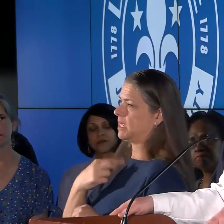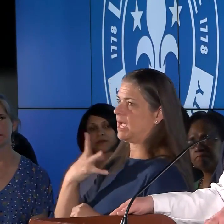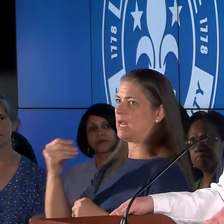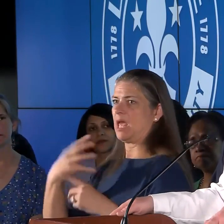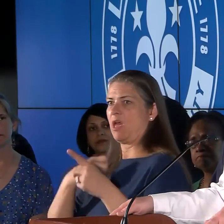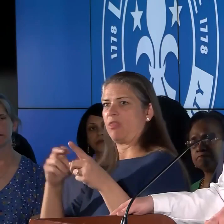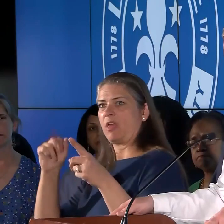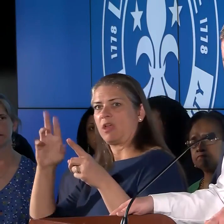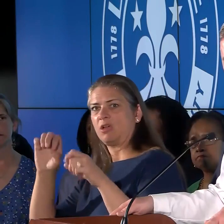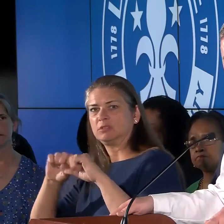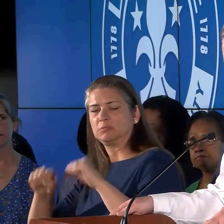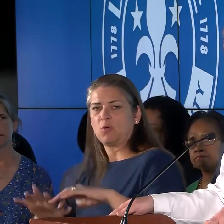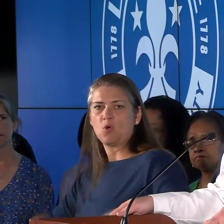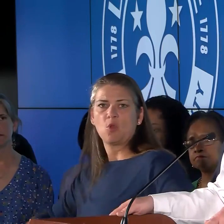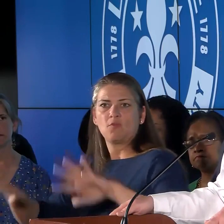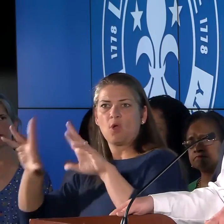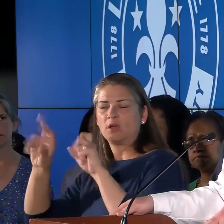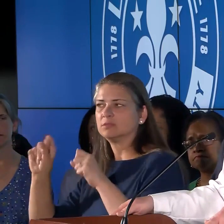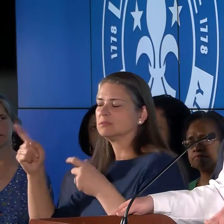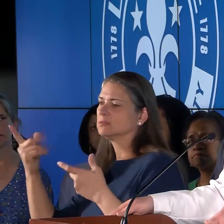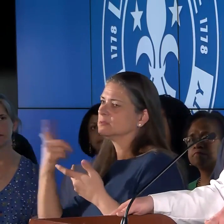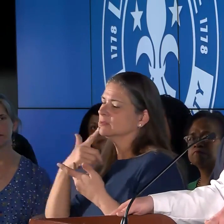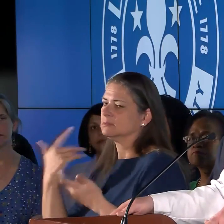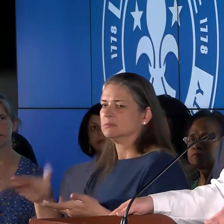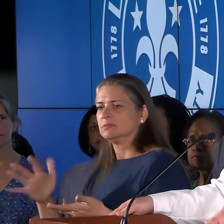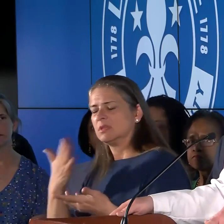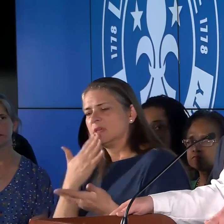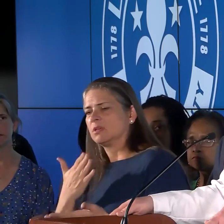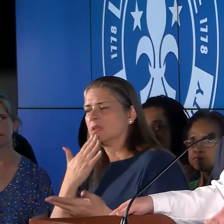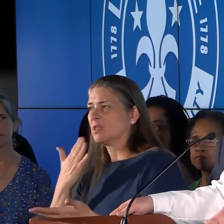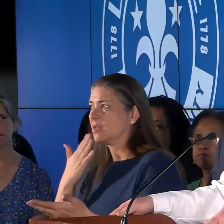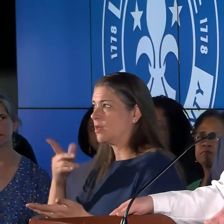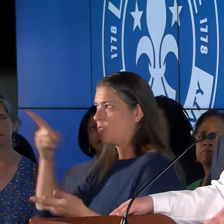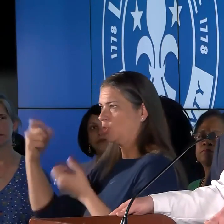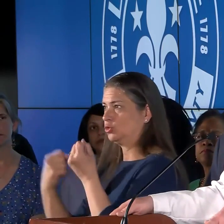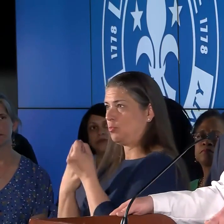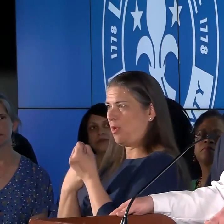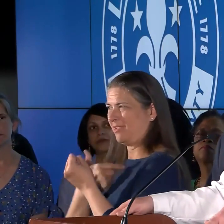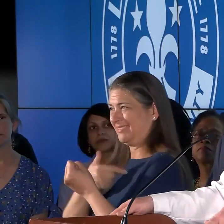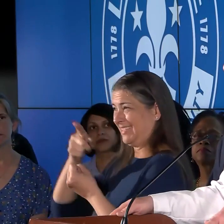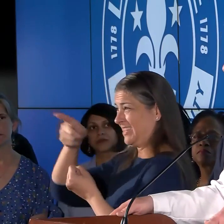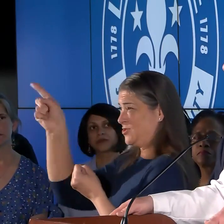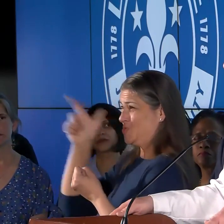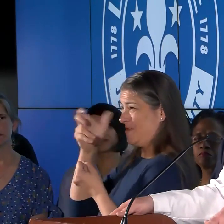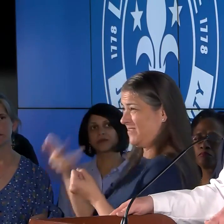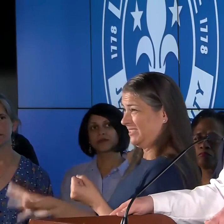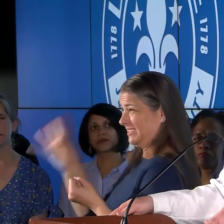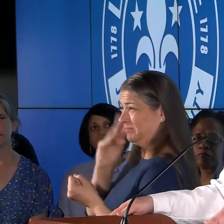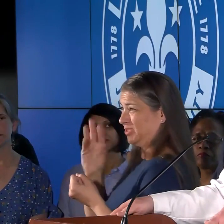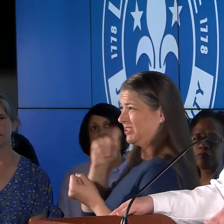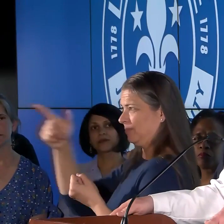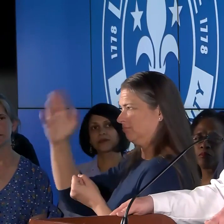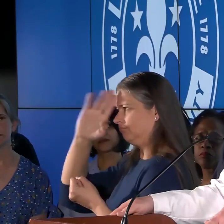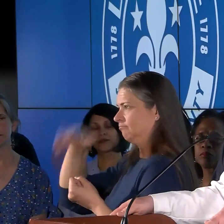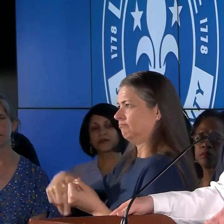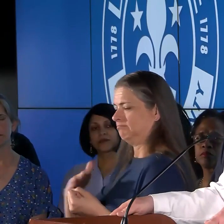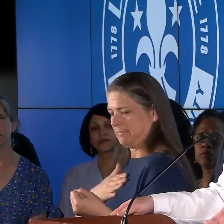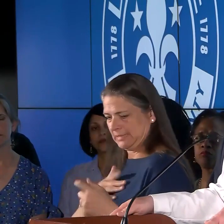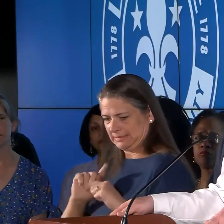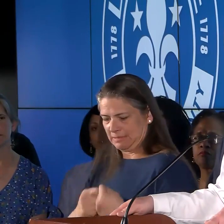care system, from around the country, support for people who have been through this around the country and know the pain that my team is currently